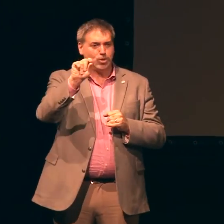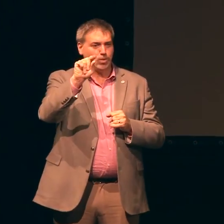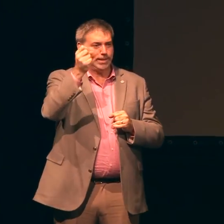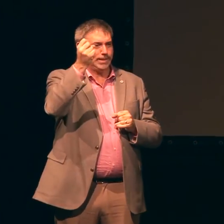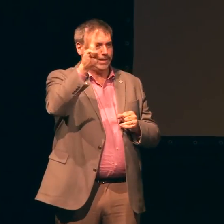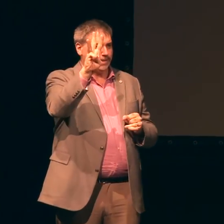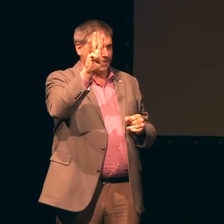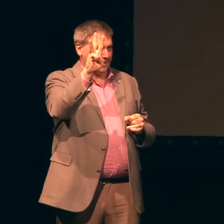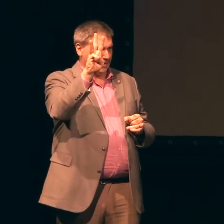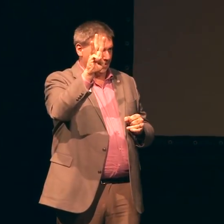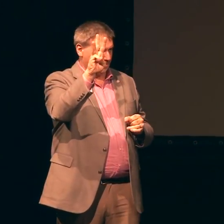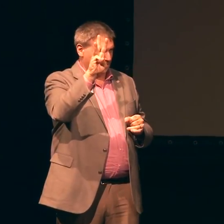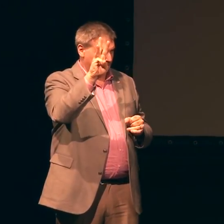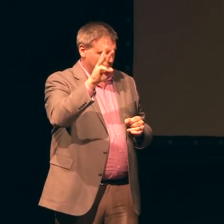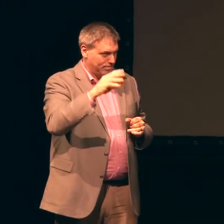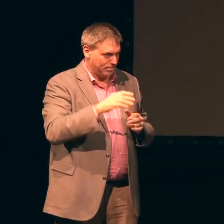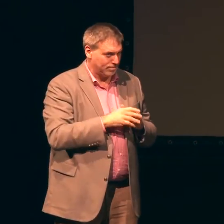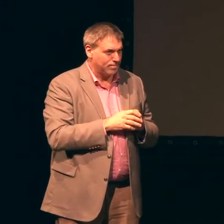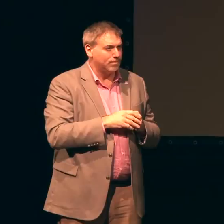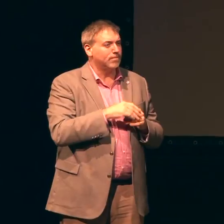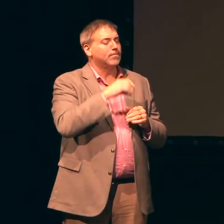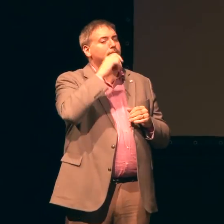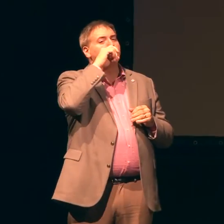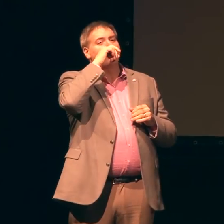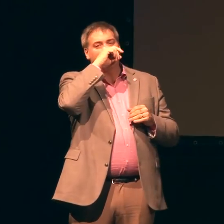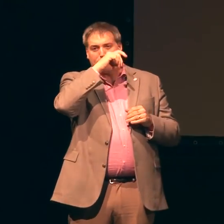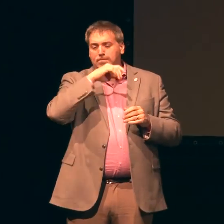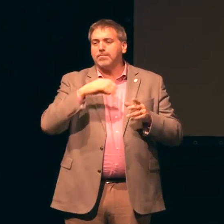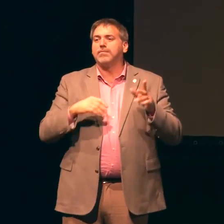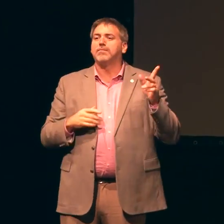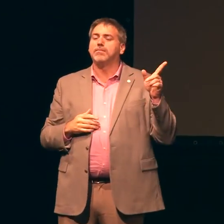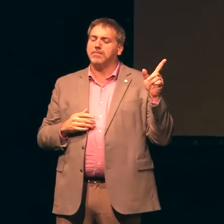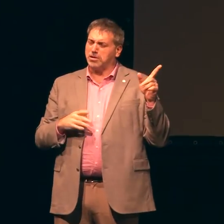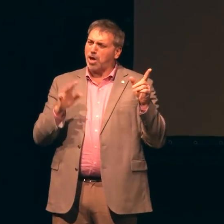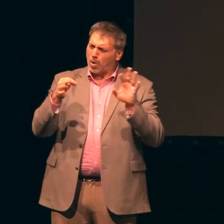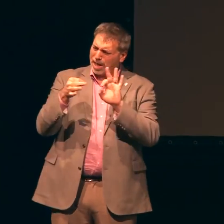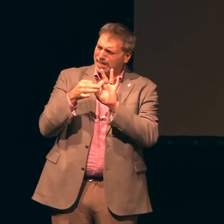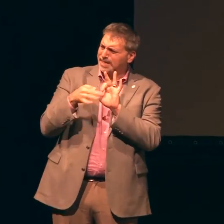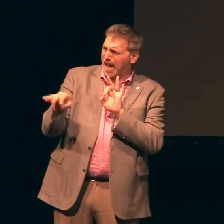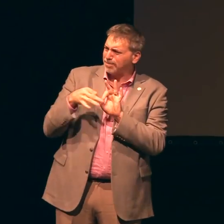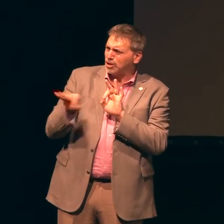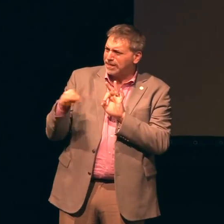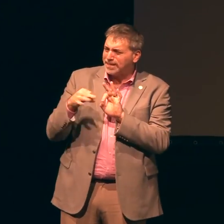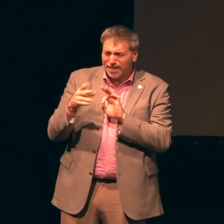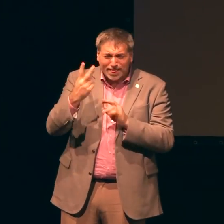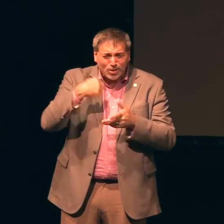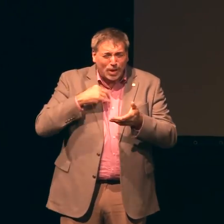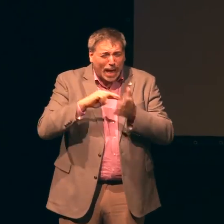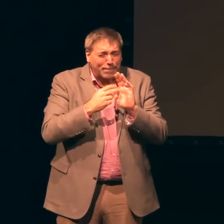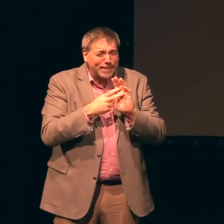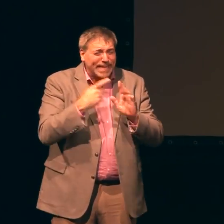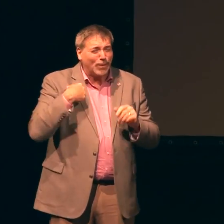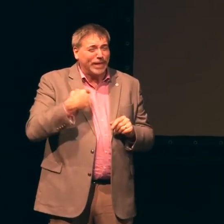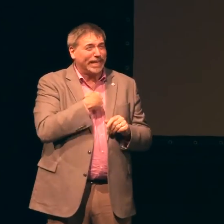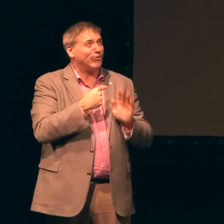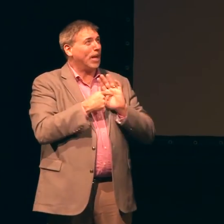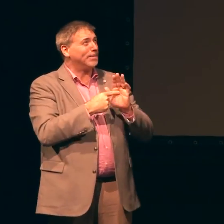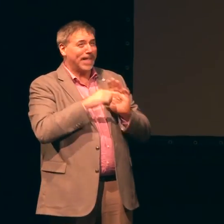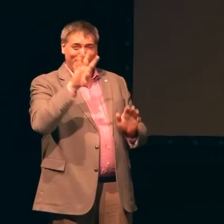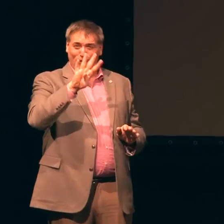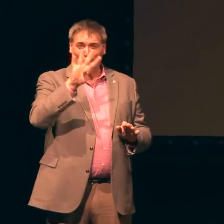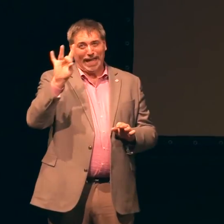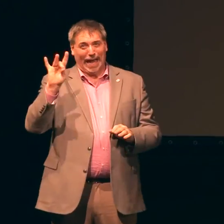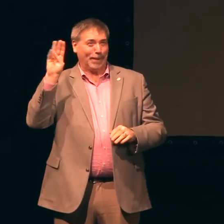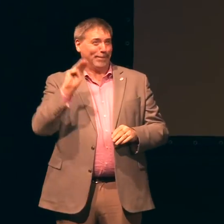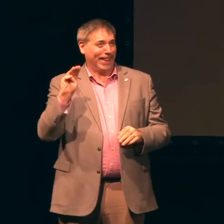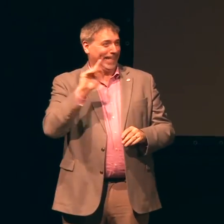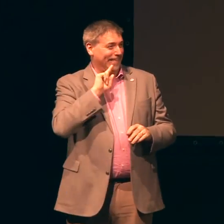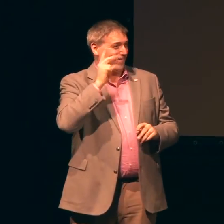captioning by the end of 2016. December of 2016. That's what I mean when I represent